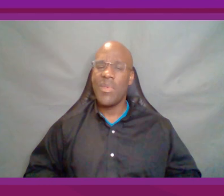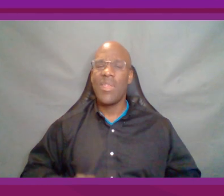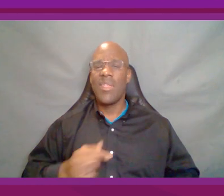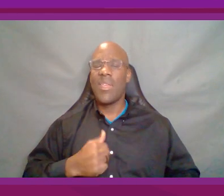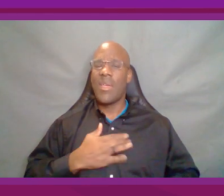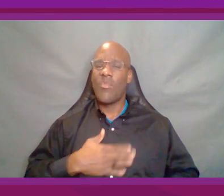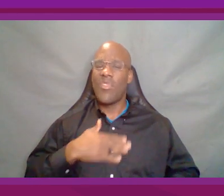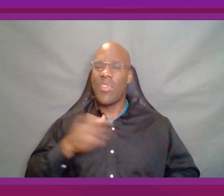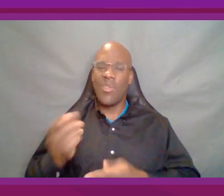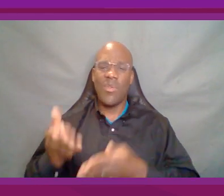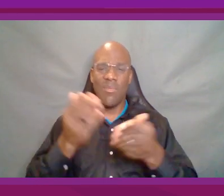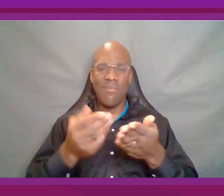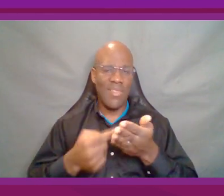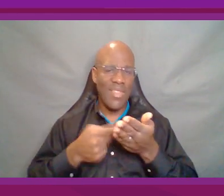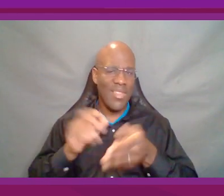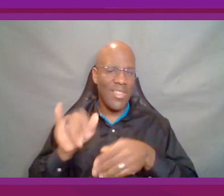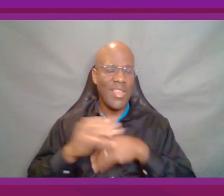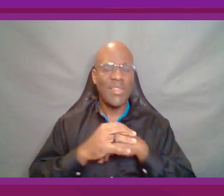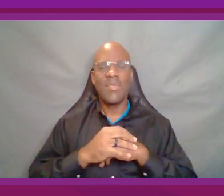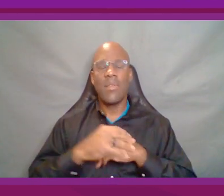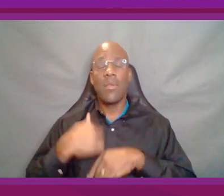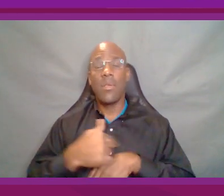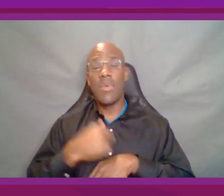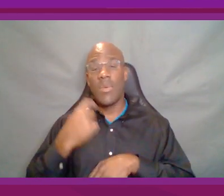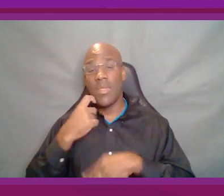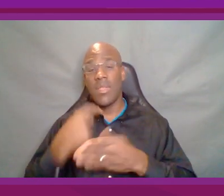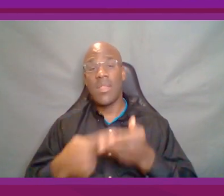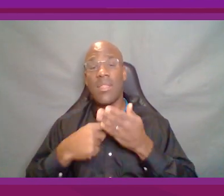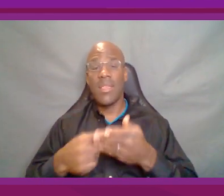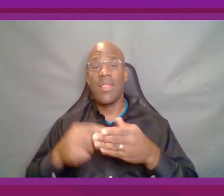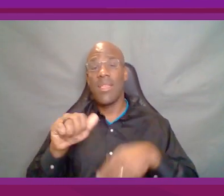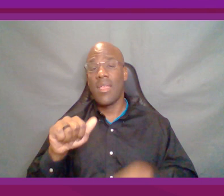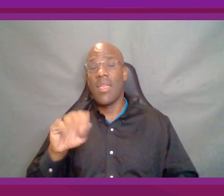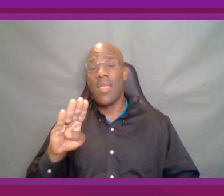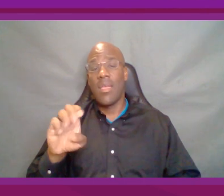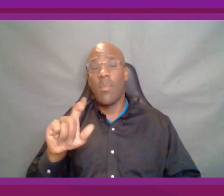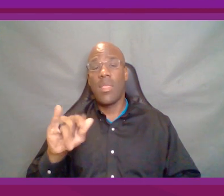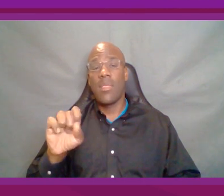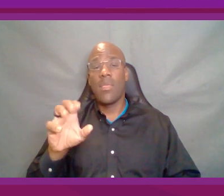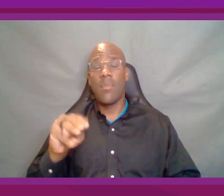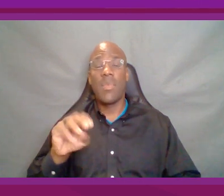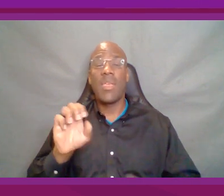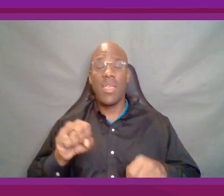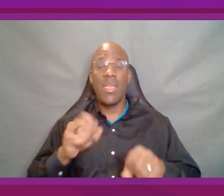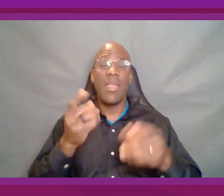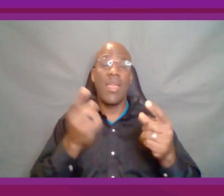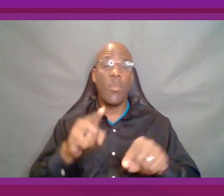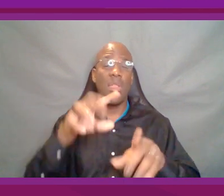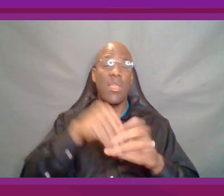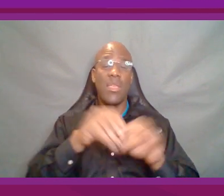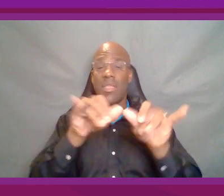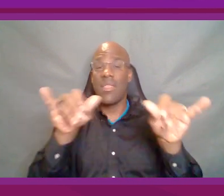And we discussed earlier how ableism can exist in systems, and many workplaces often alienate